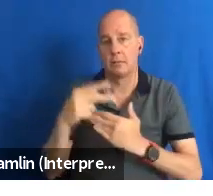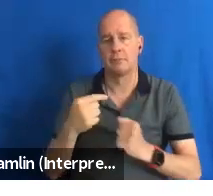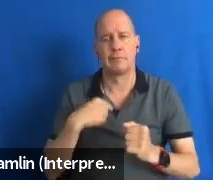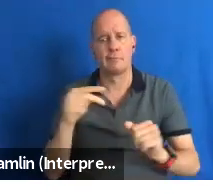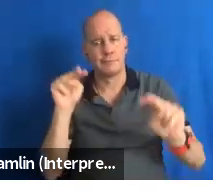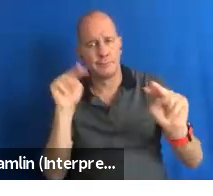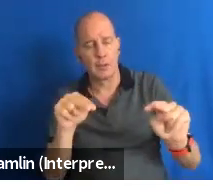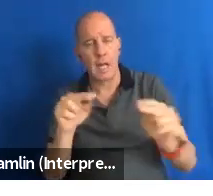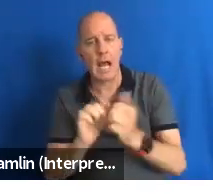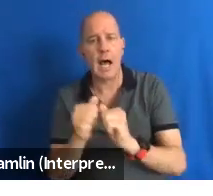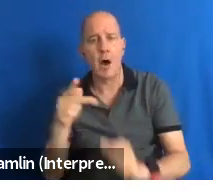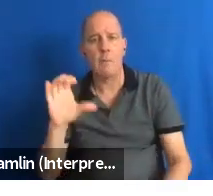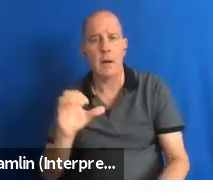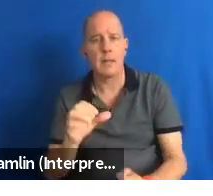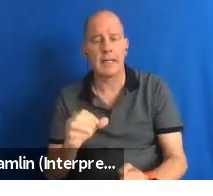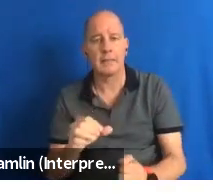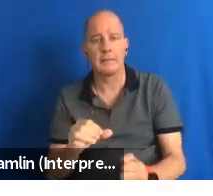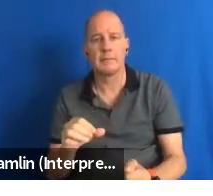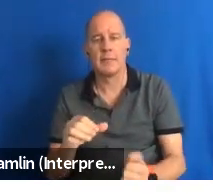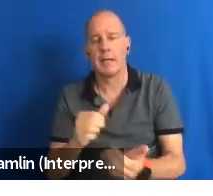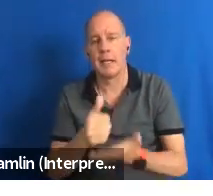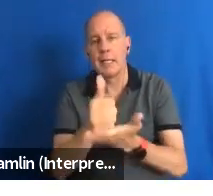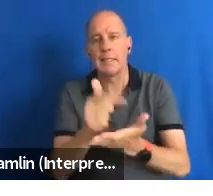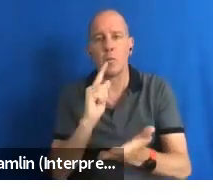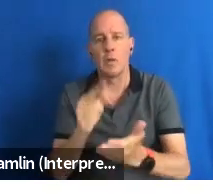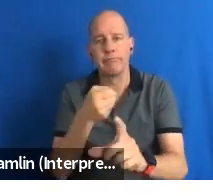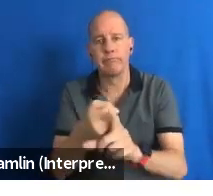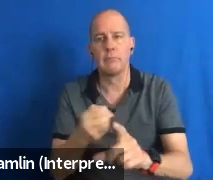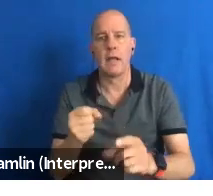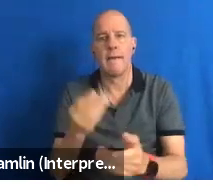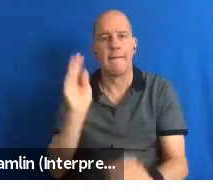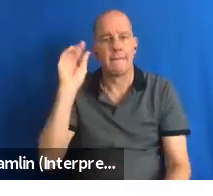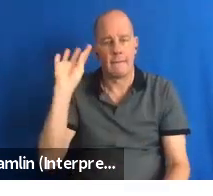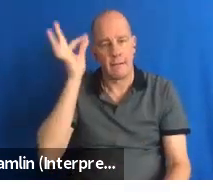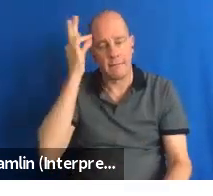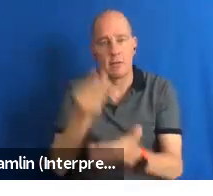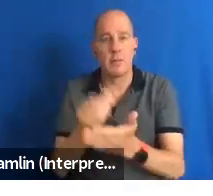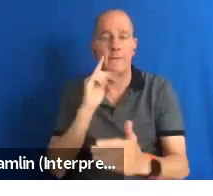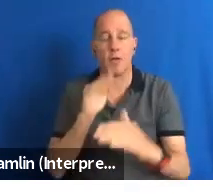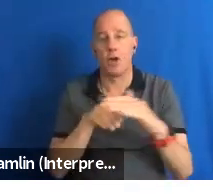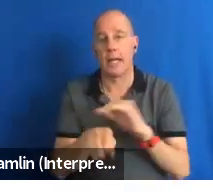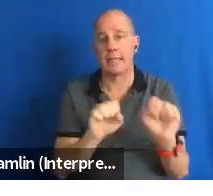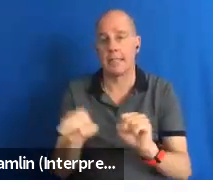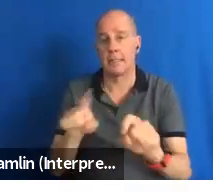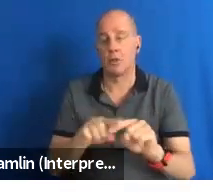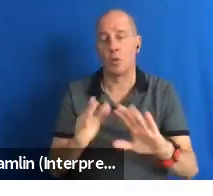public assistance affects federal dollars that can provide accessibility to communities and make sure